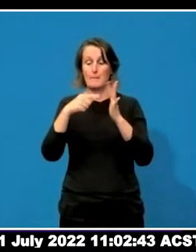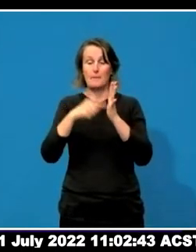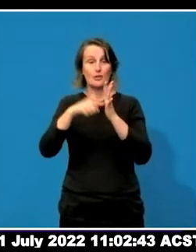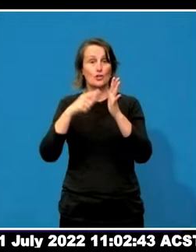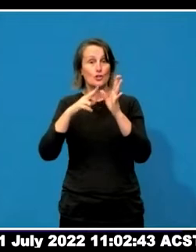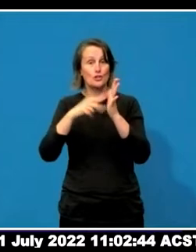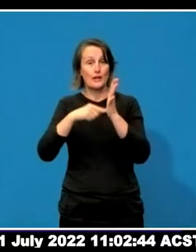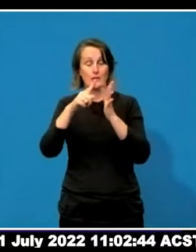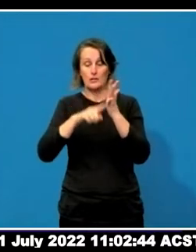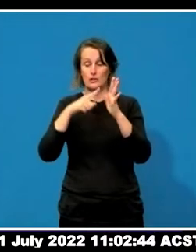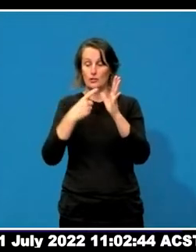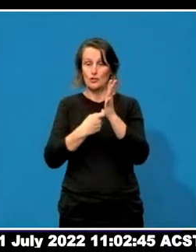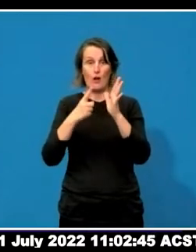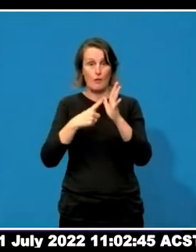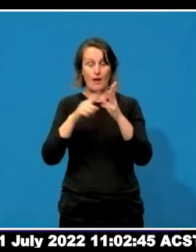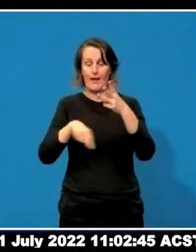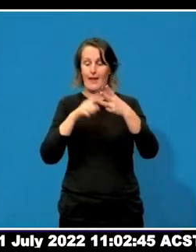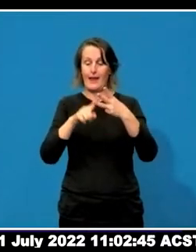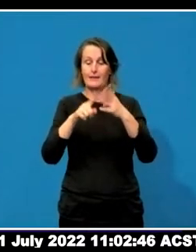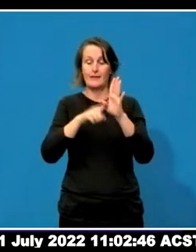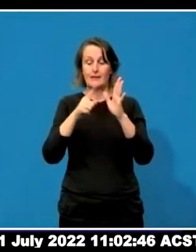prominent local languages spoken on those lands.